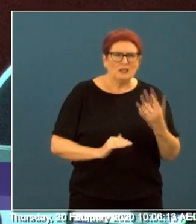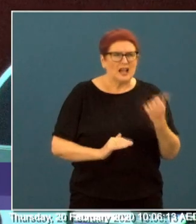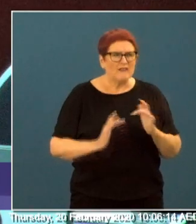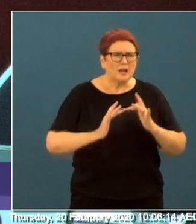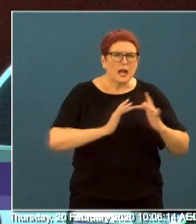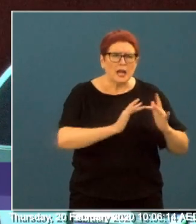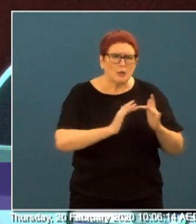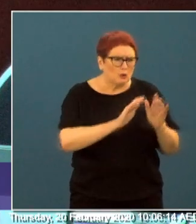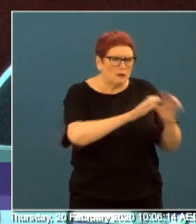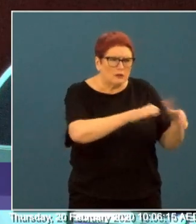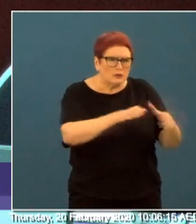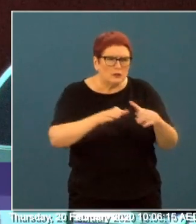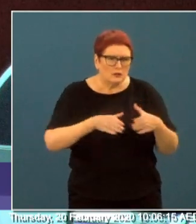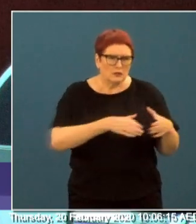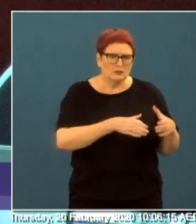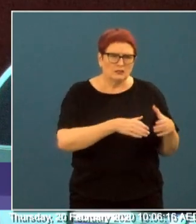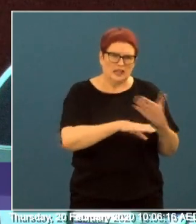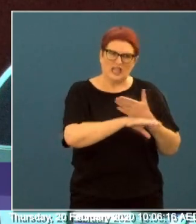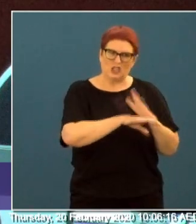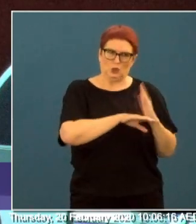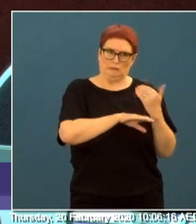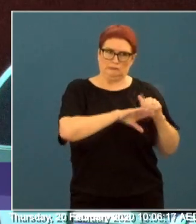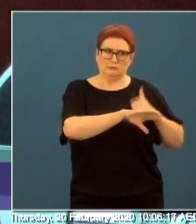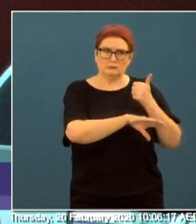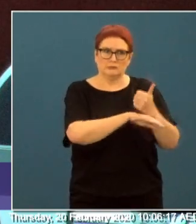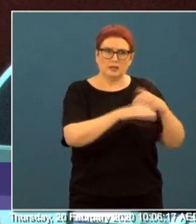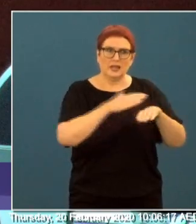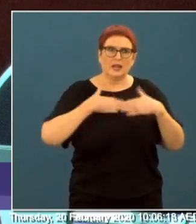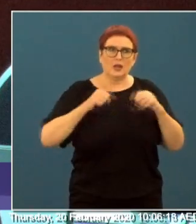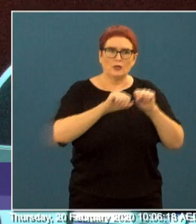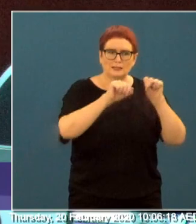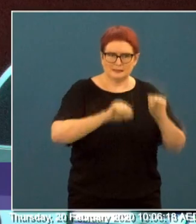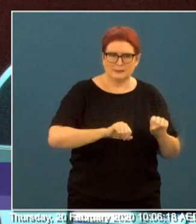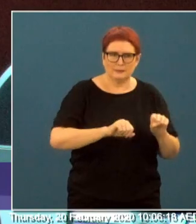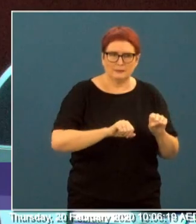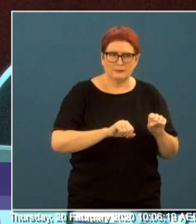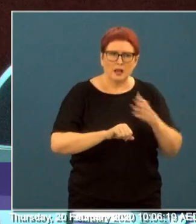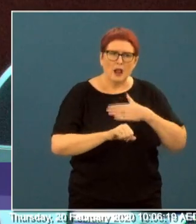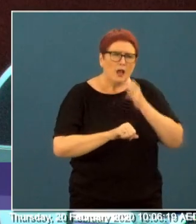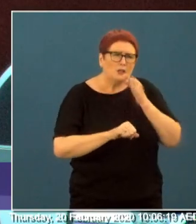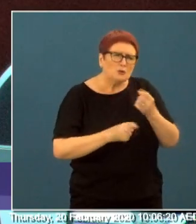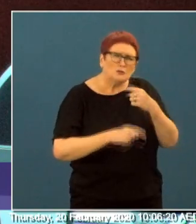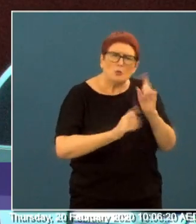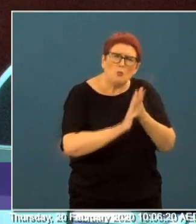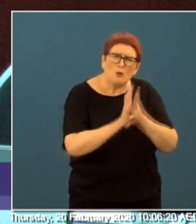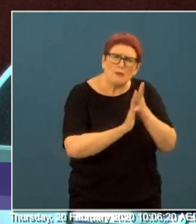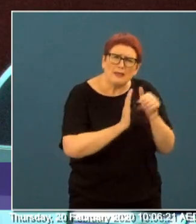They're a relatively new development in the health system. Could I ask you to describe what they are, briefly,